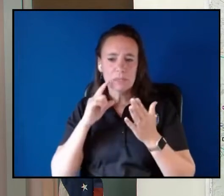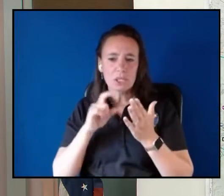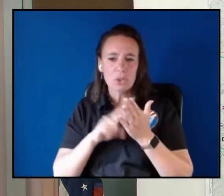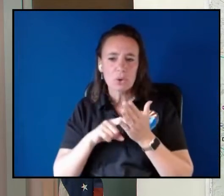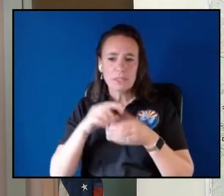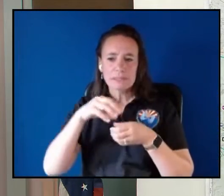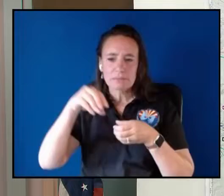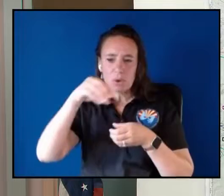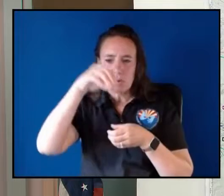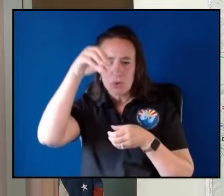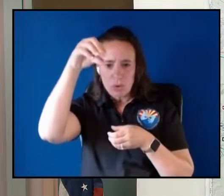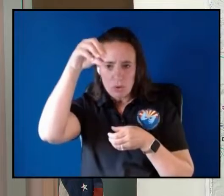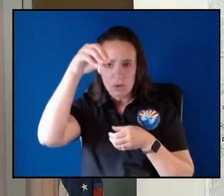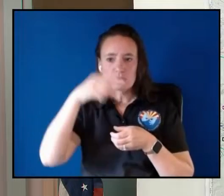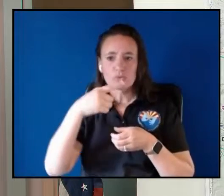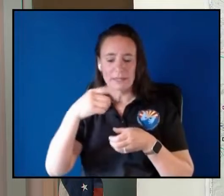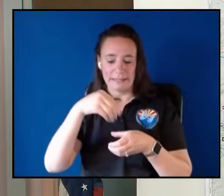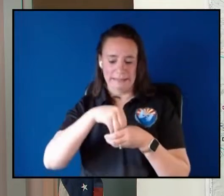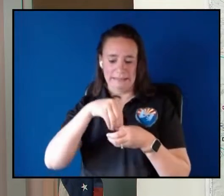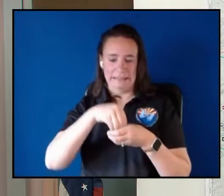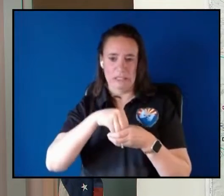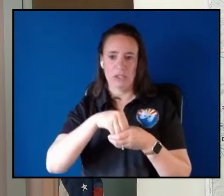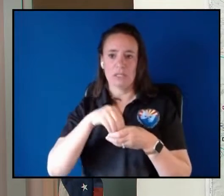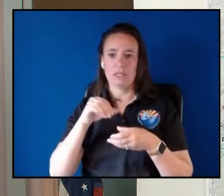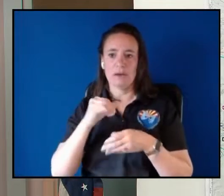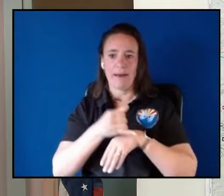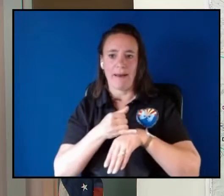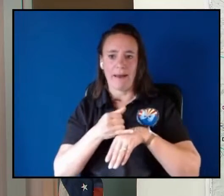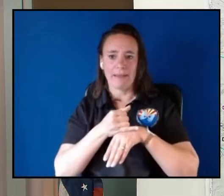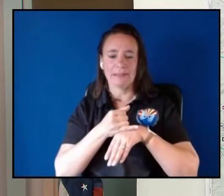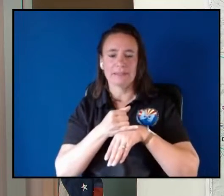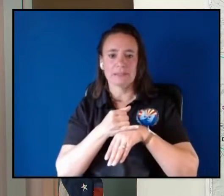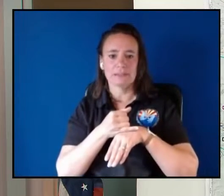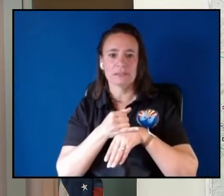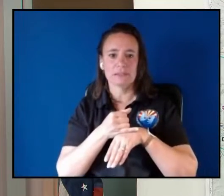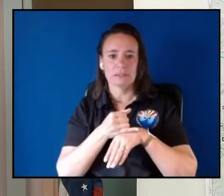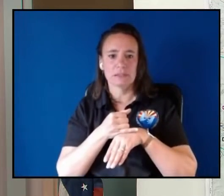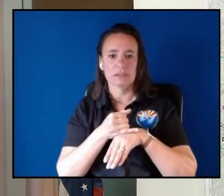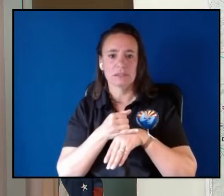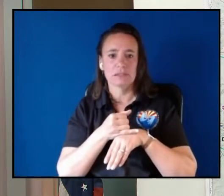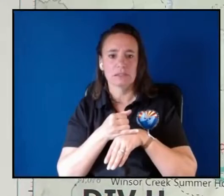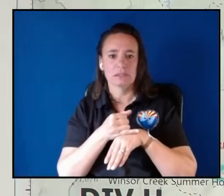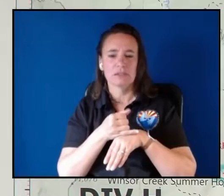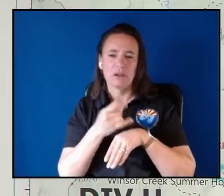interior islands, or we call it, a little bit interior,but it wasn't right adjacent to the lines. It was more coming out of here,